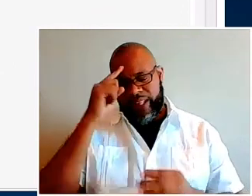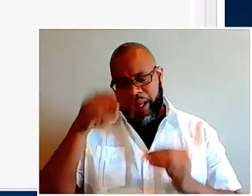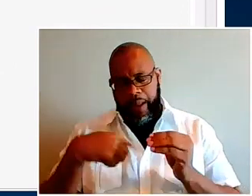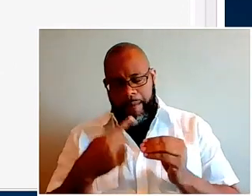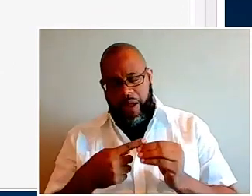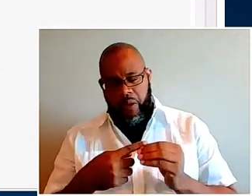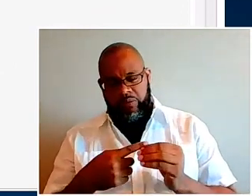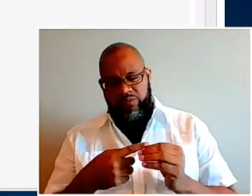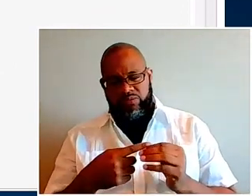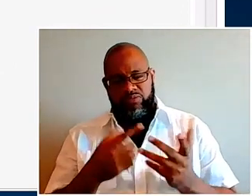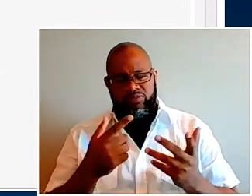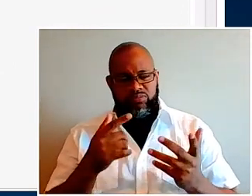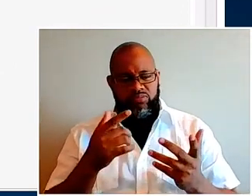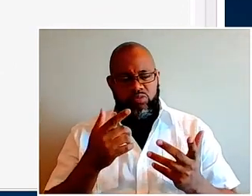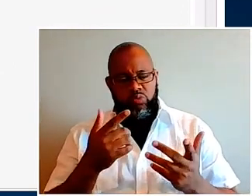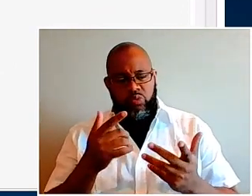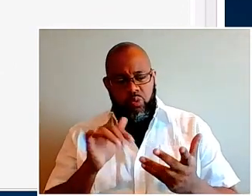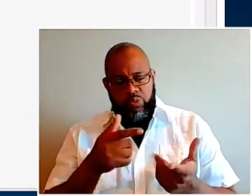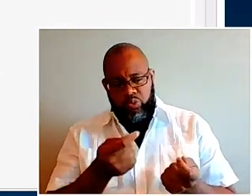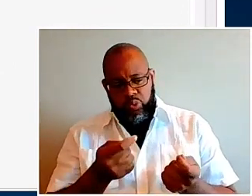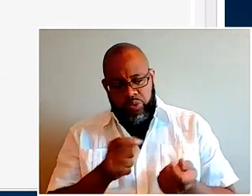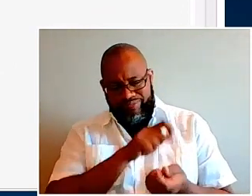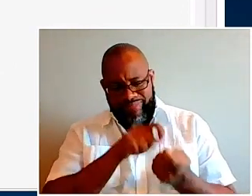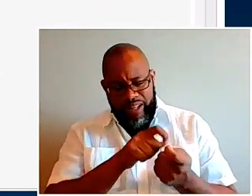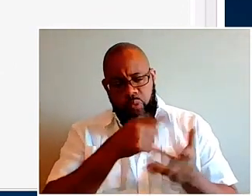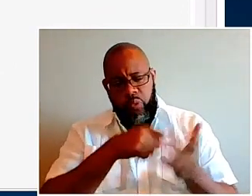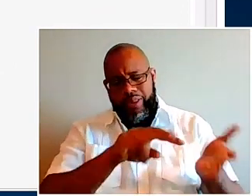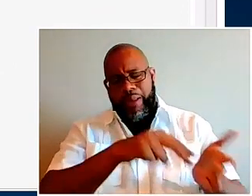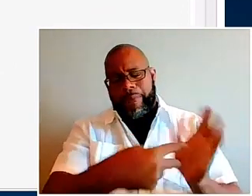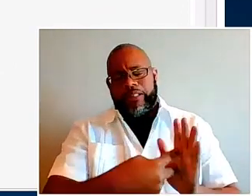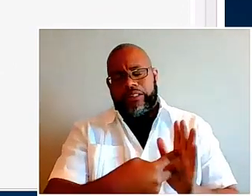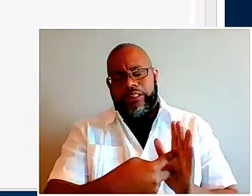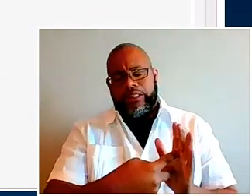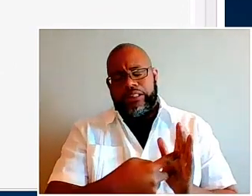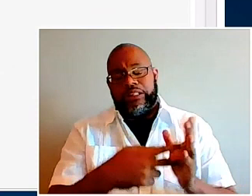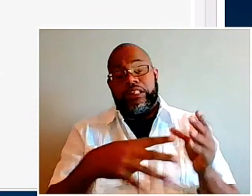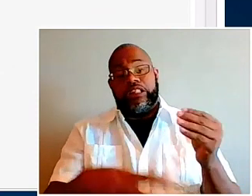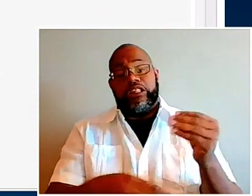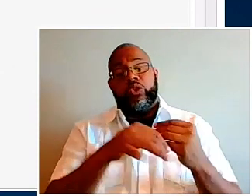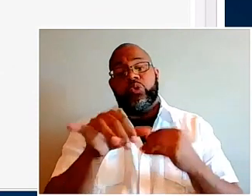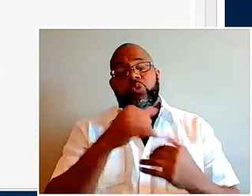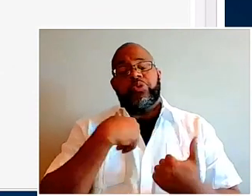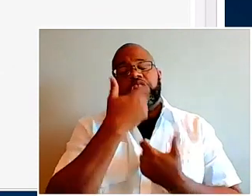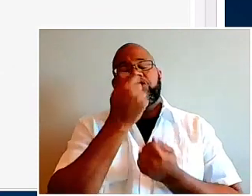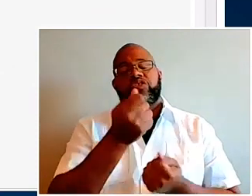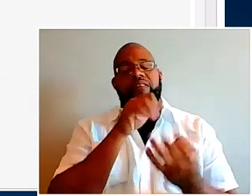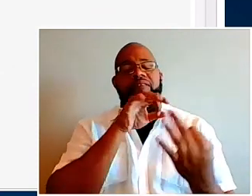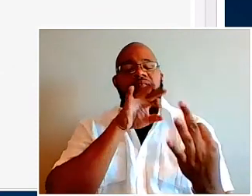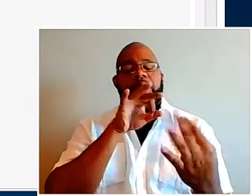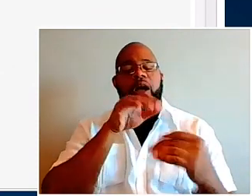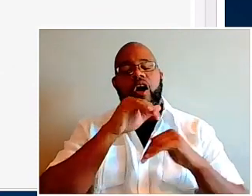parameters about around exactly what that means. Additionally, we are interested in feedback on how the regulations can better